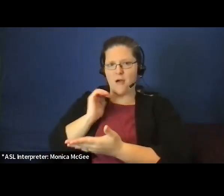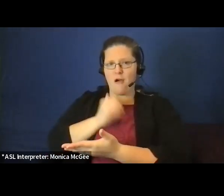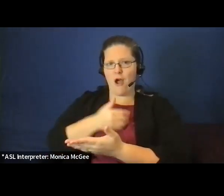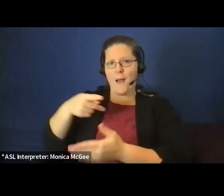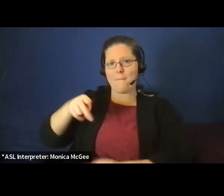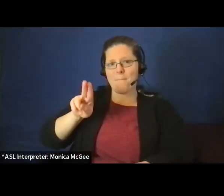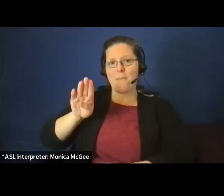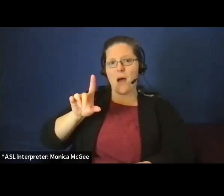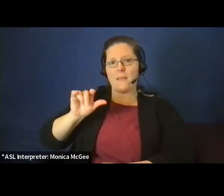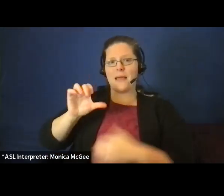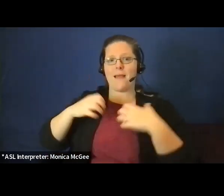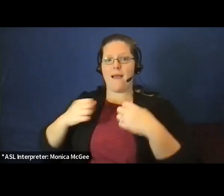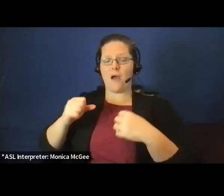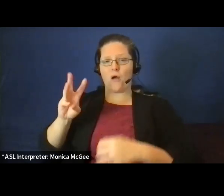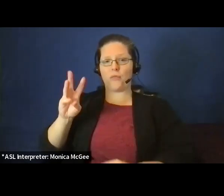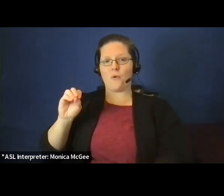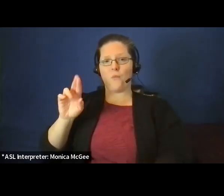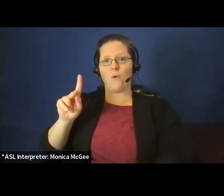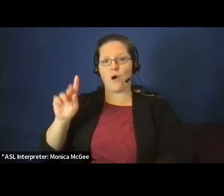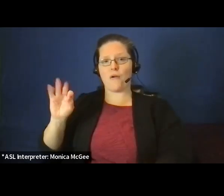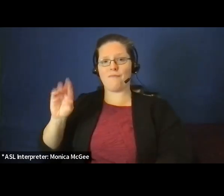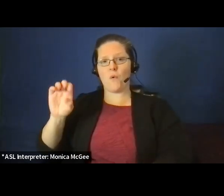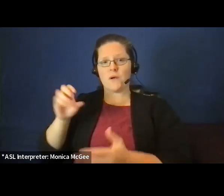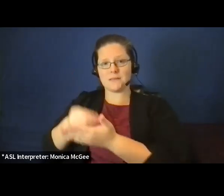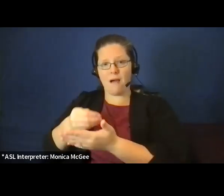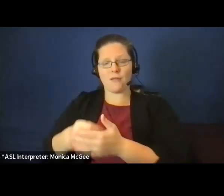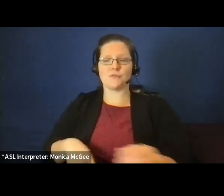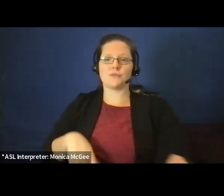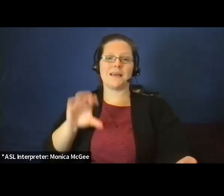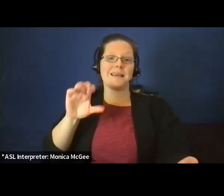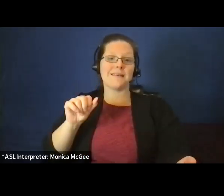great platform for CIL Executive Directors to compare how they use their